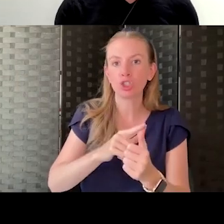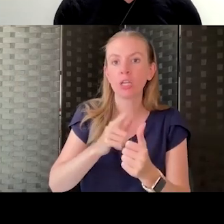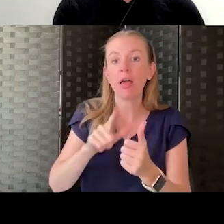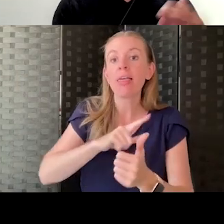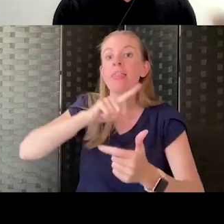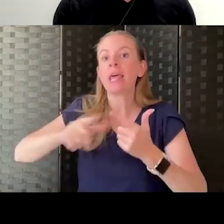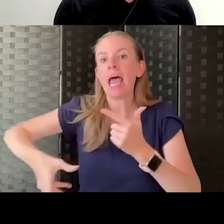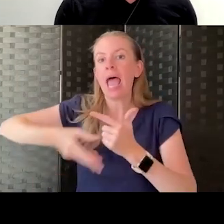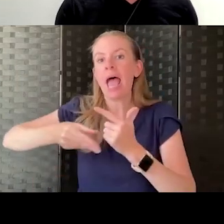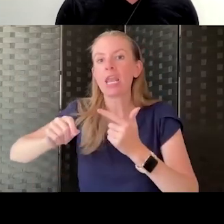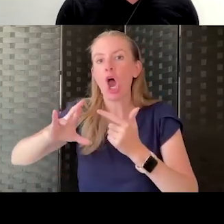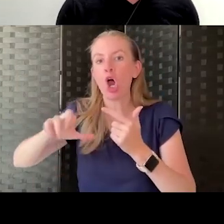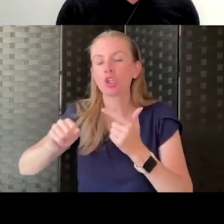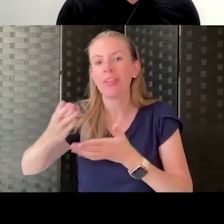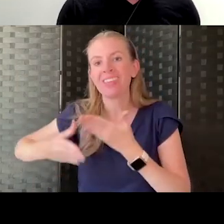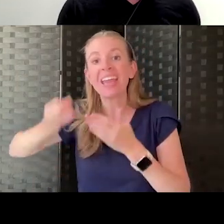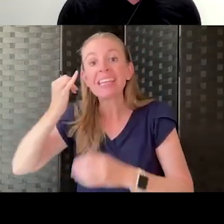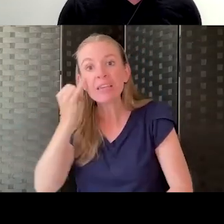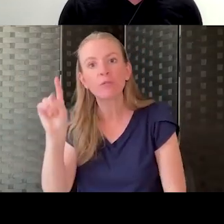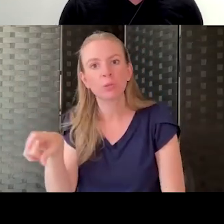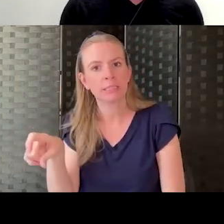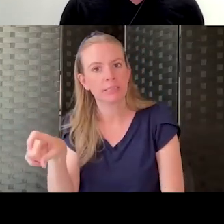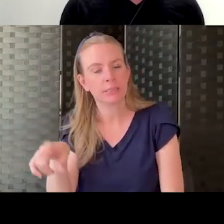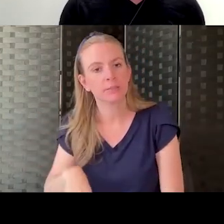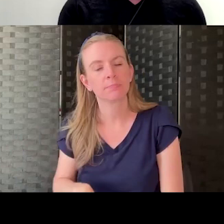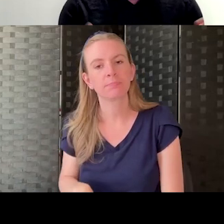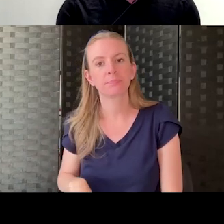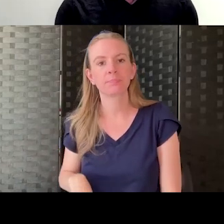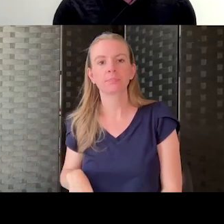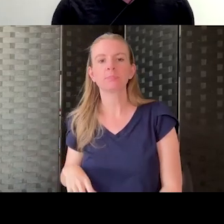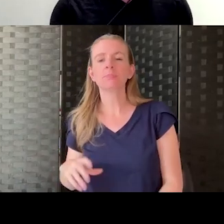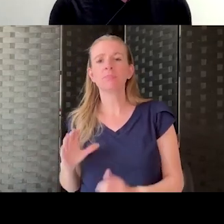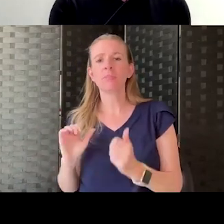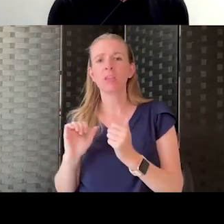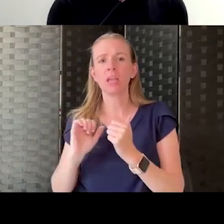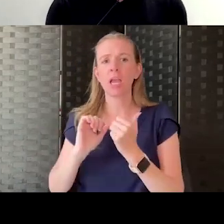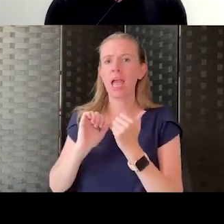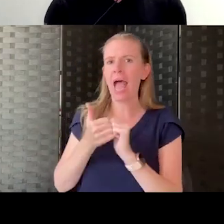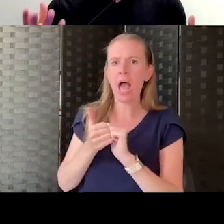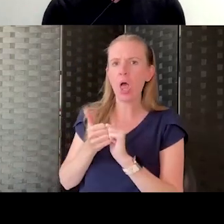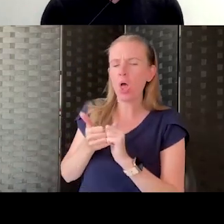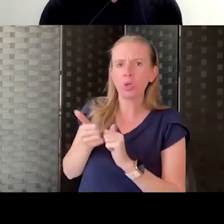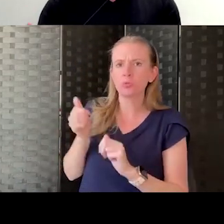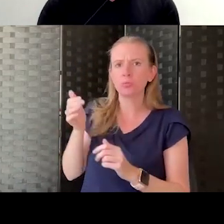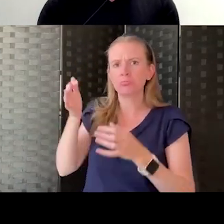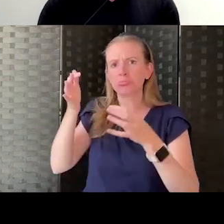end if you find you actually have those gaps. How do we judge all this? All of us know about